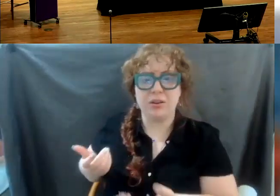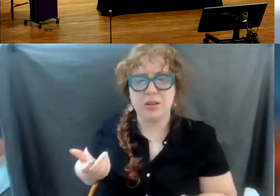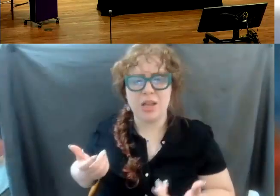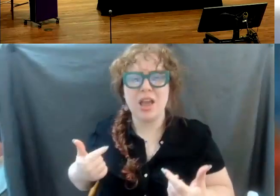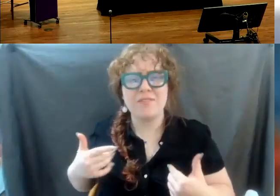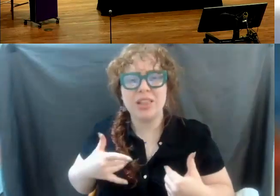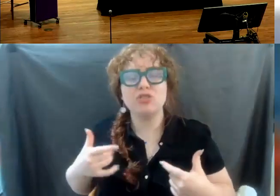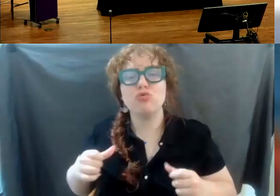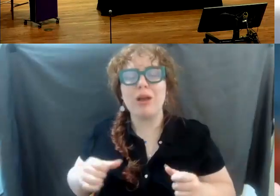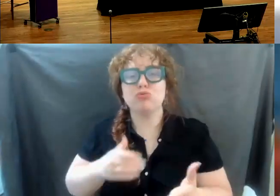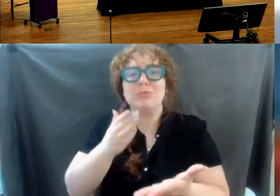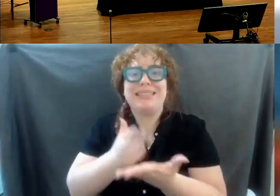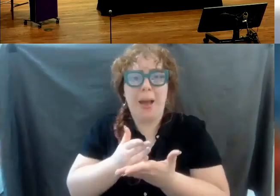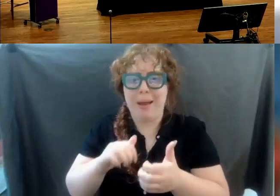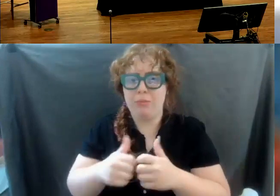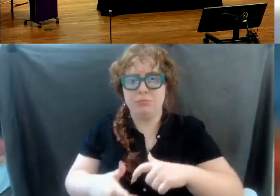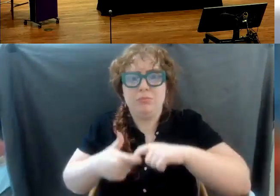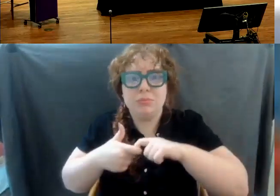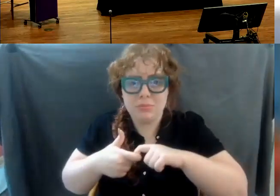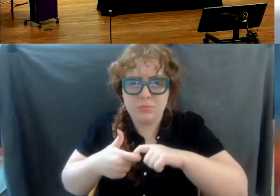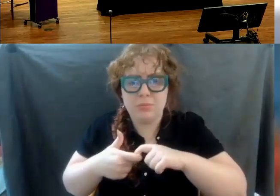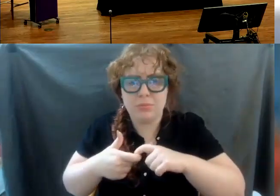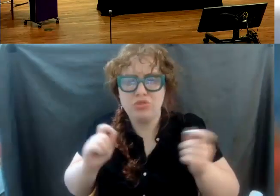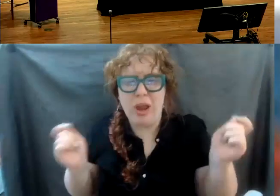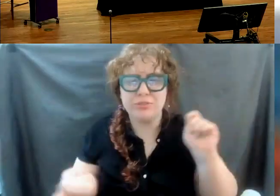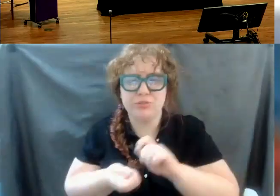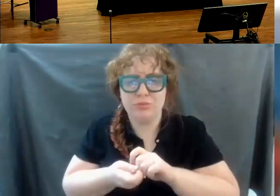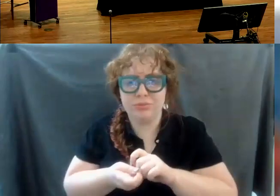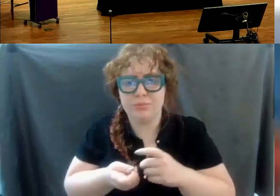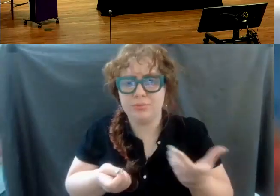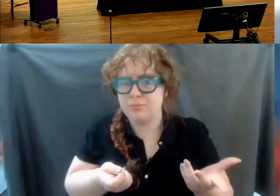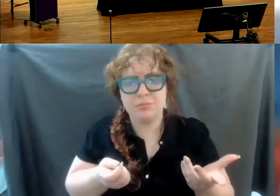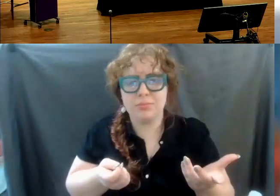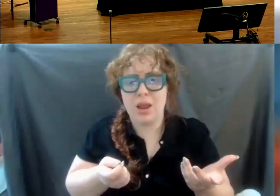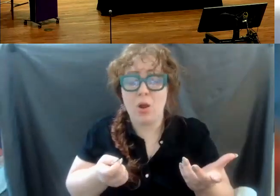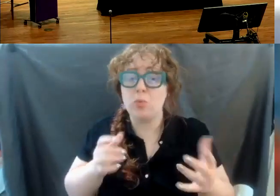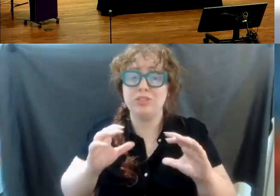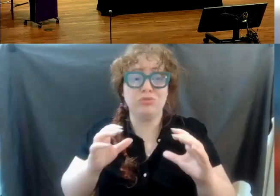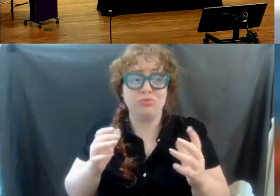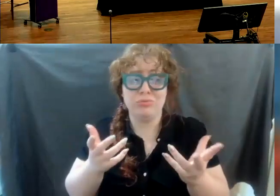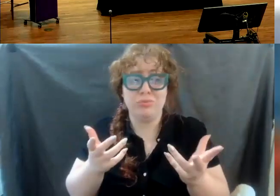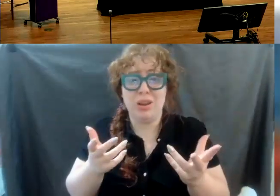We talk after a while, they're pretty clear that it is a set up. They struggle with the personal responsibility